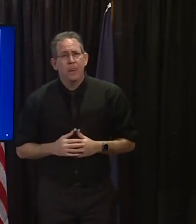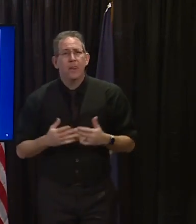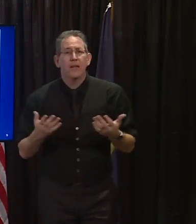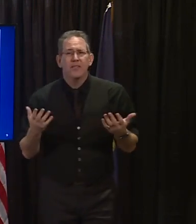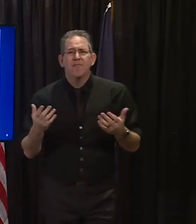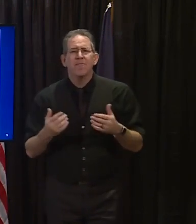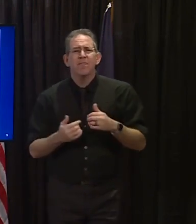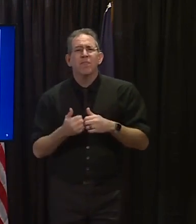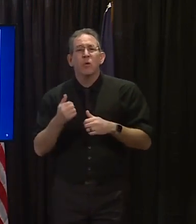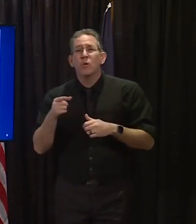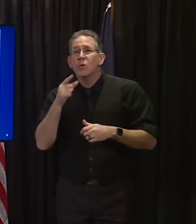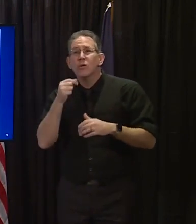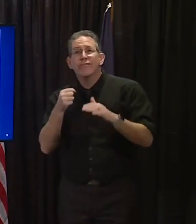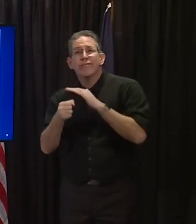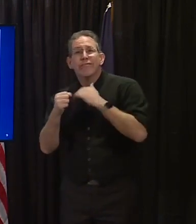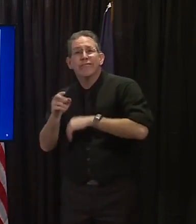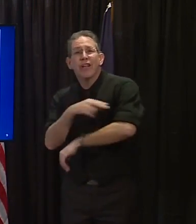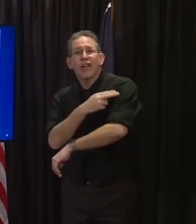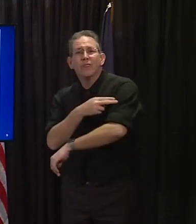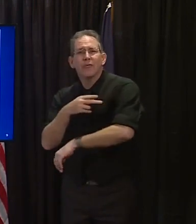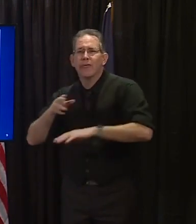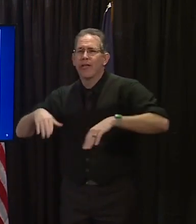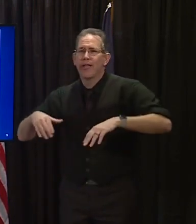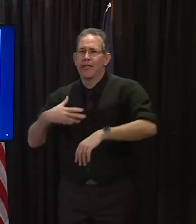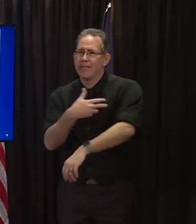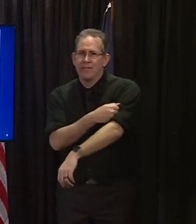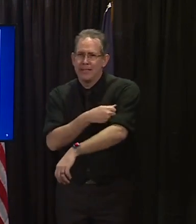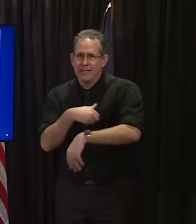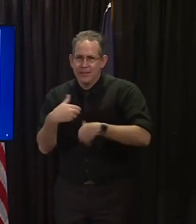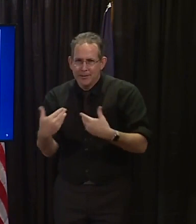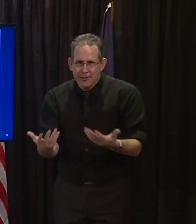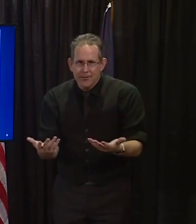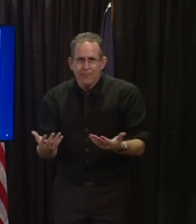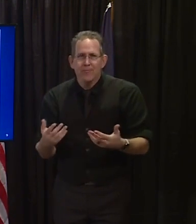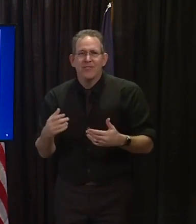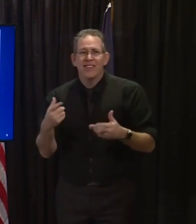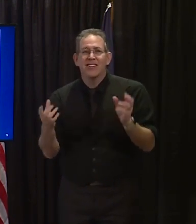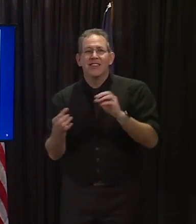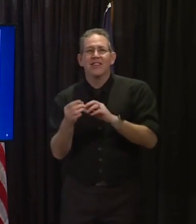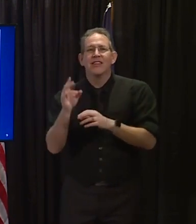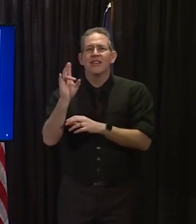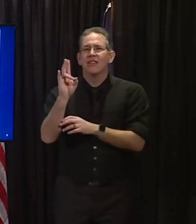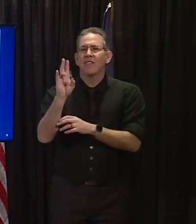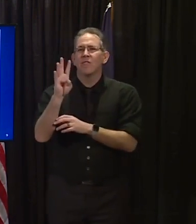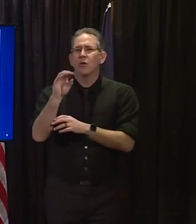unvaccinated. Today's number is 64% over the last seven days 55%. So that's